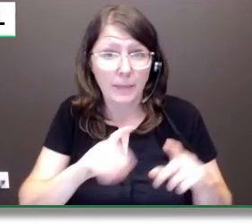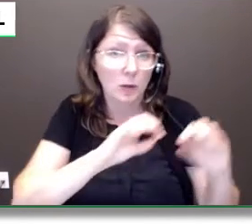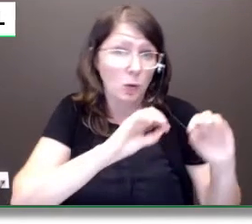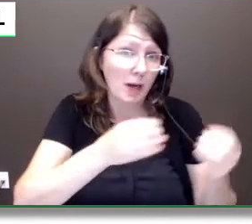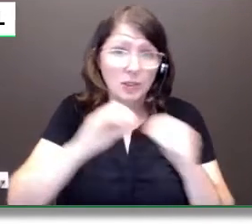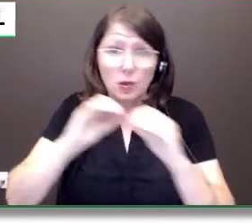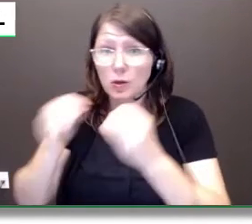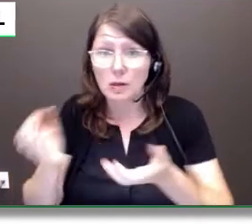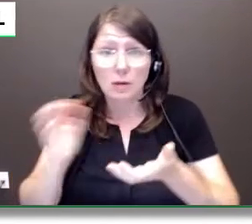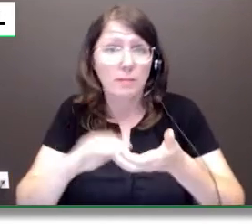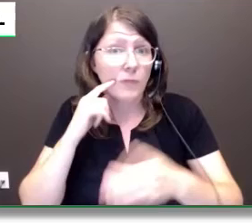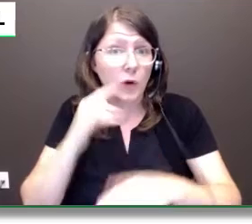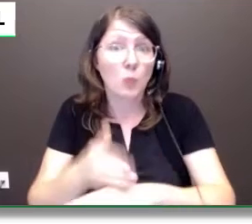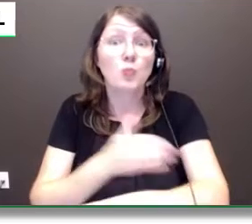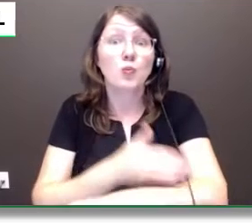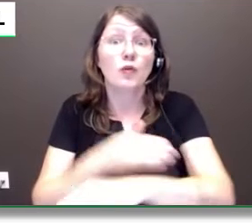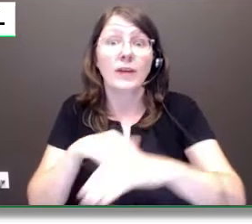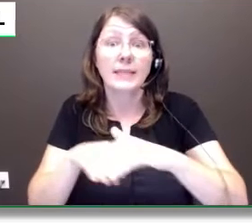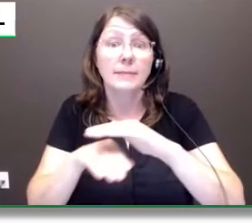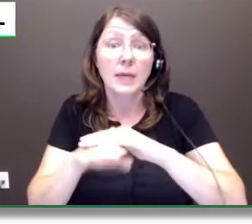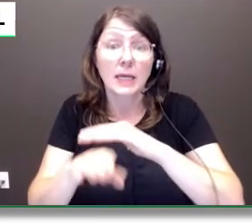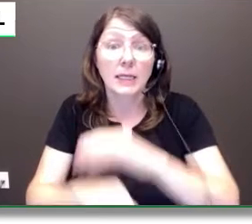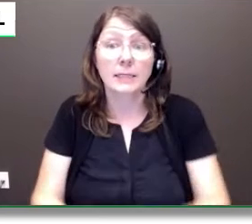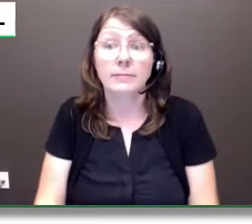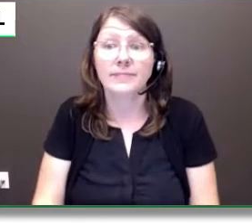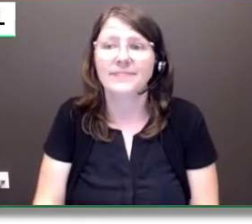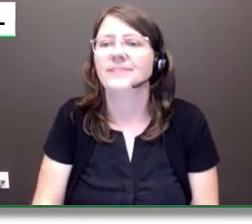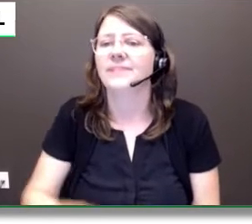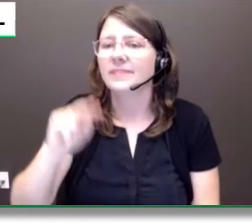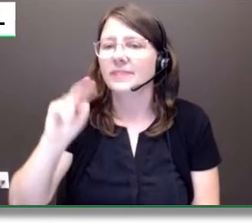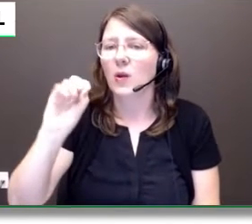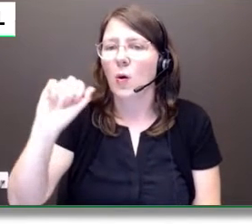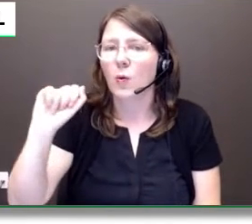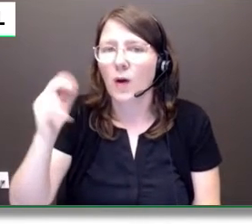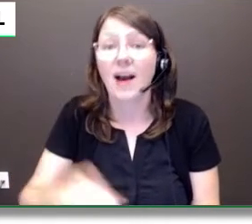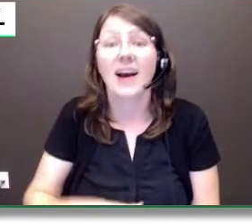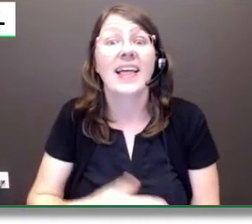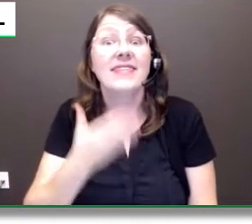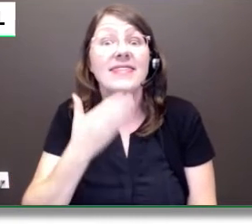Thank you for the question. Thank you for the answers everybody, very interesting.